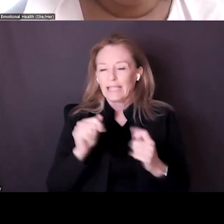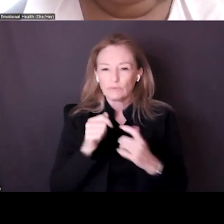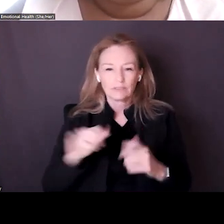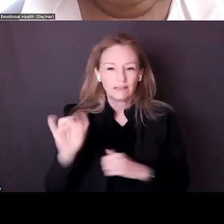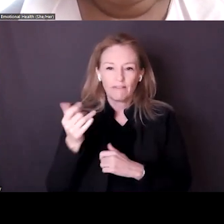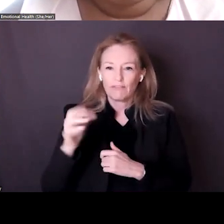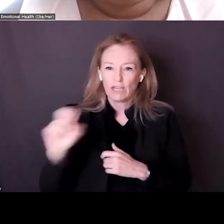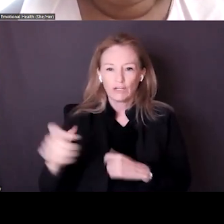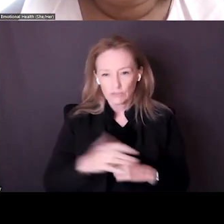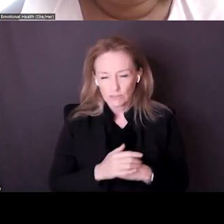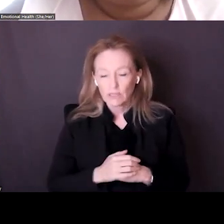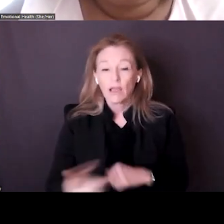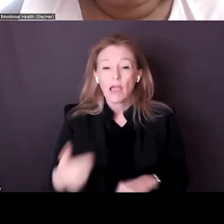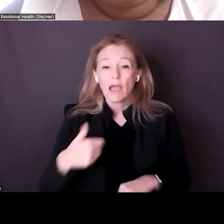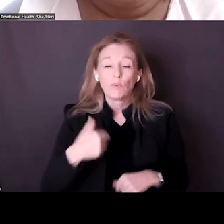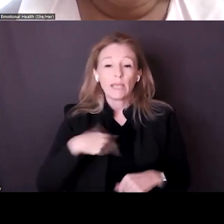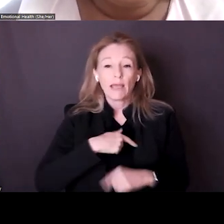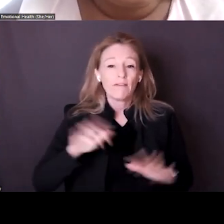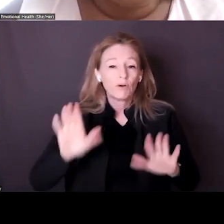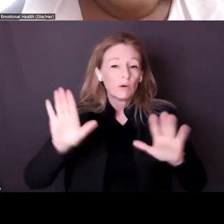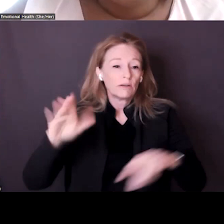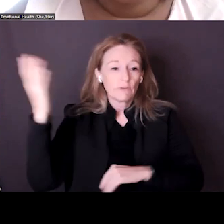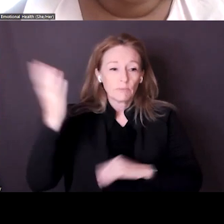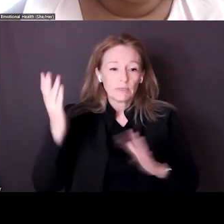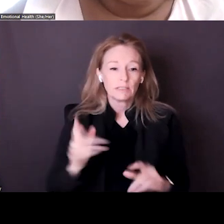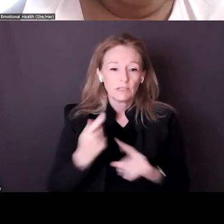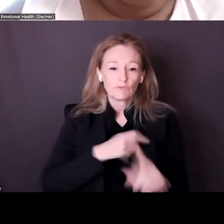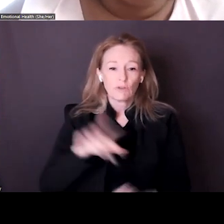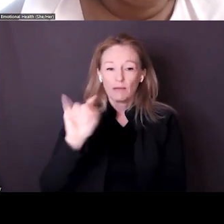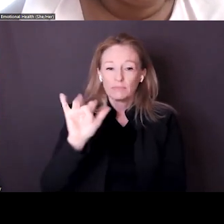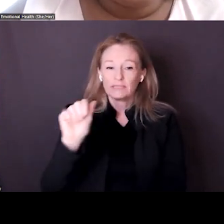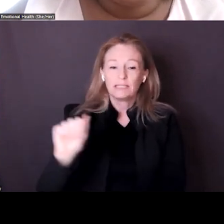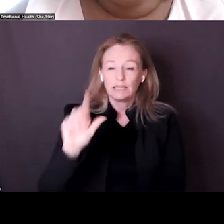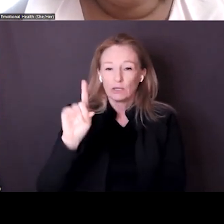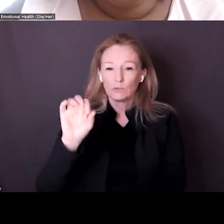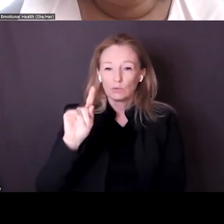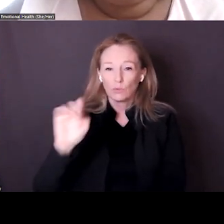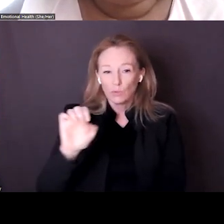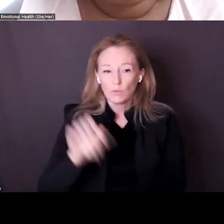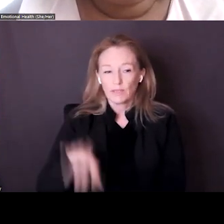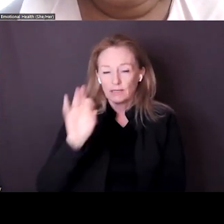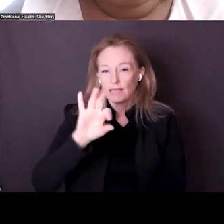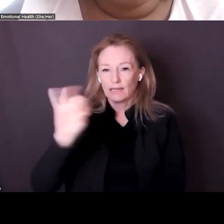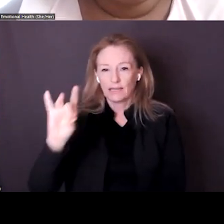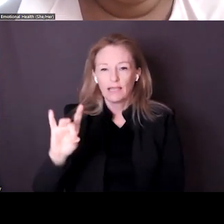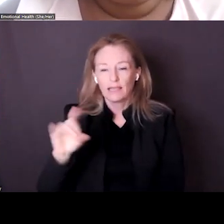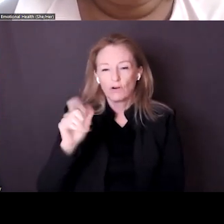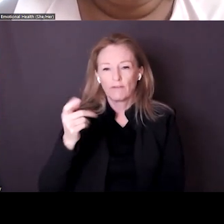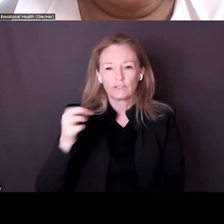FROM TIA DOLE. BEFORE WE GET TO THAT, LET'S SEE WHAT IS GOING